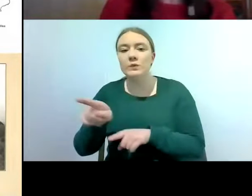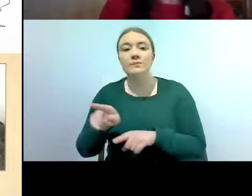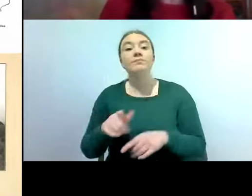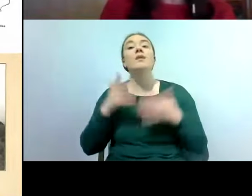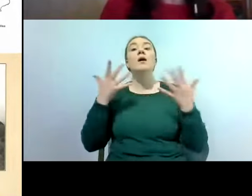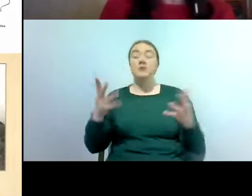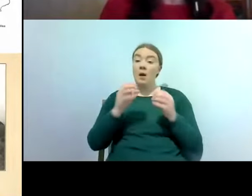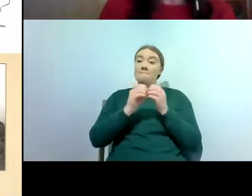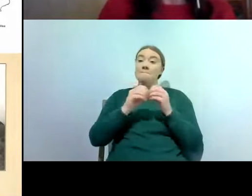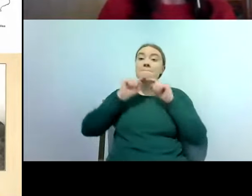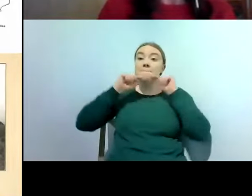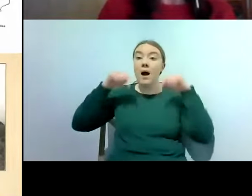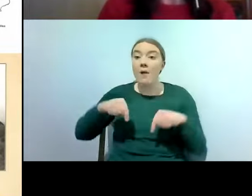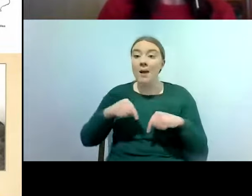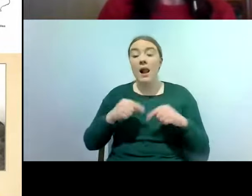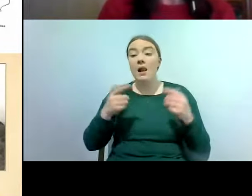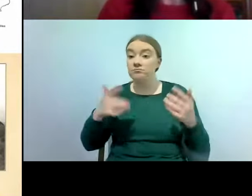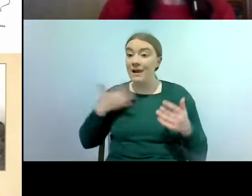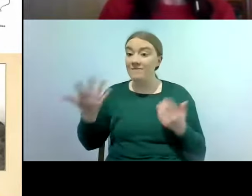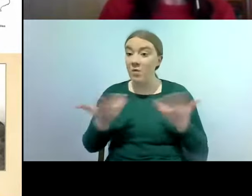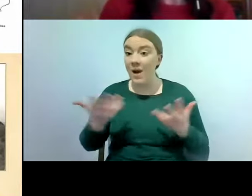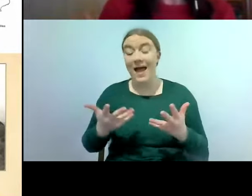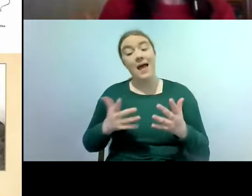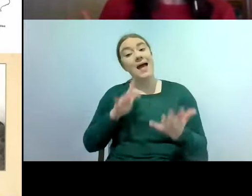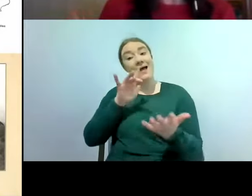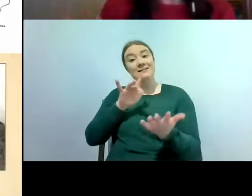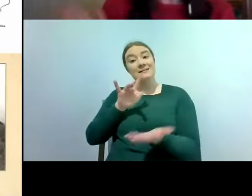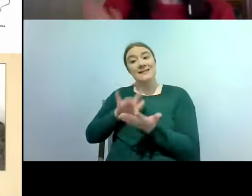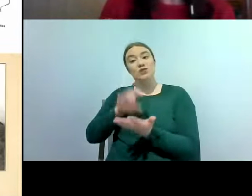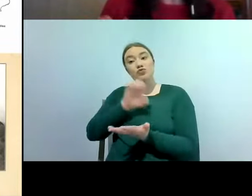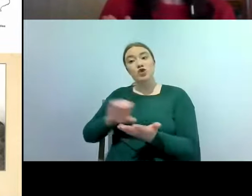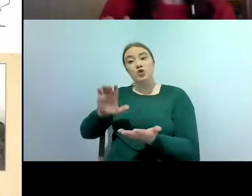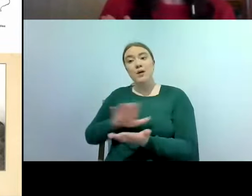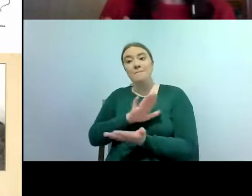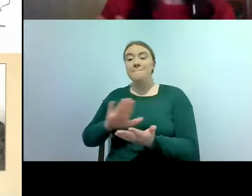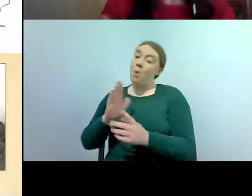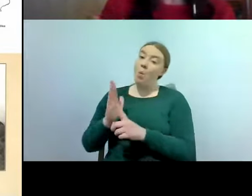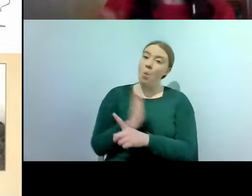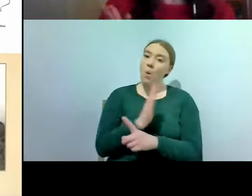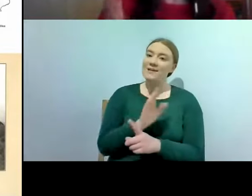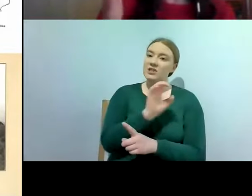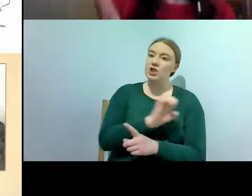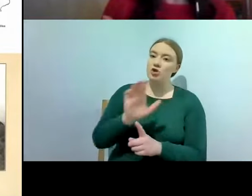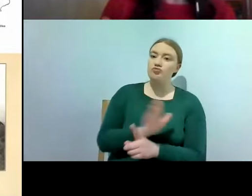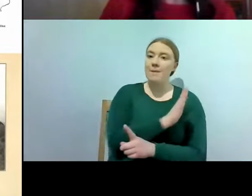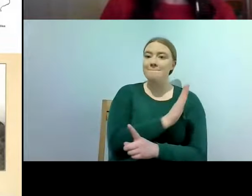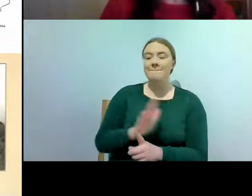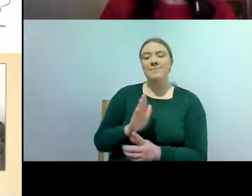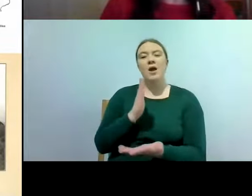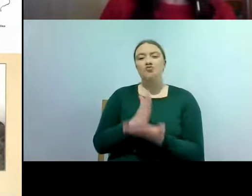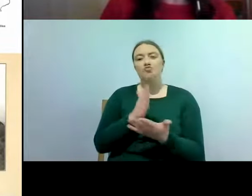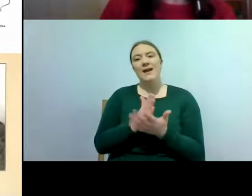europe and western europe and they only naturally colonize the rivers on the east coast of england